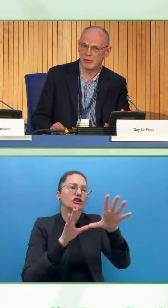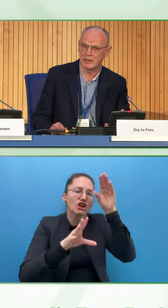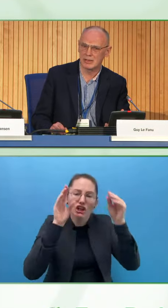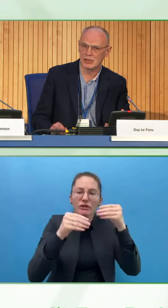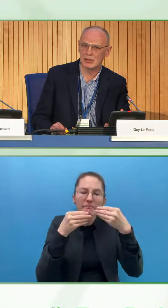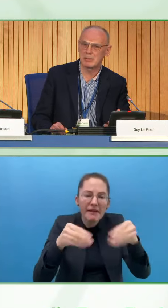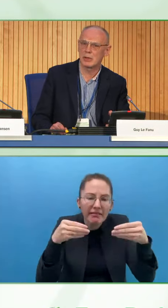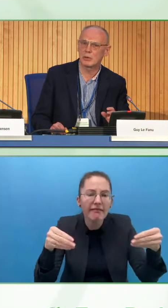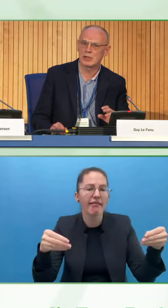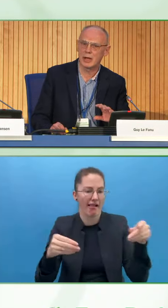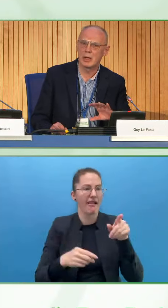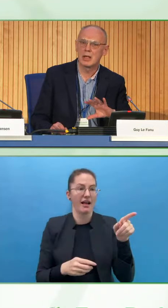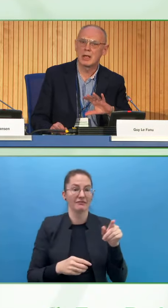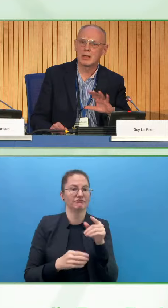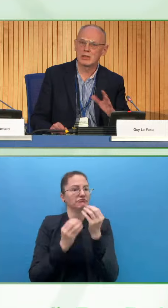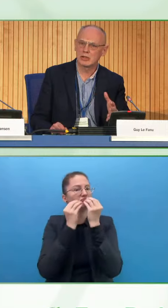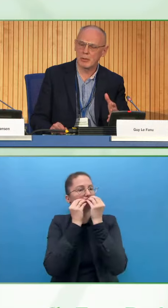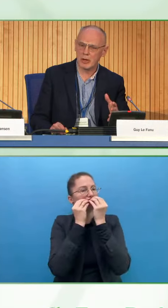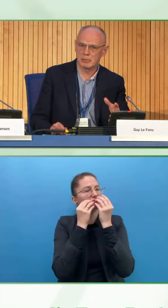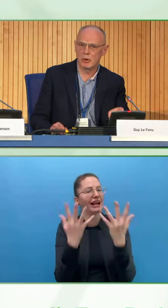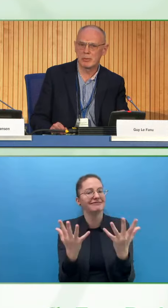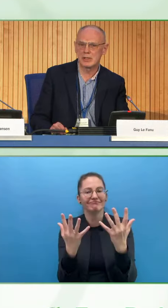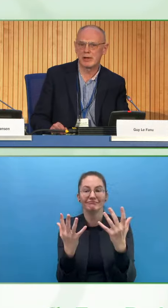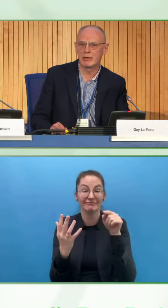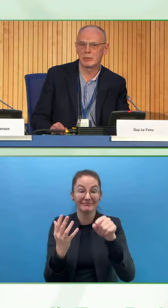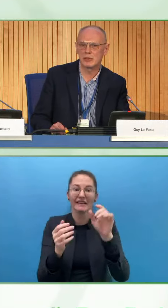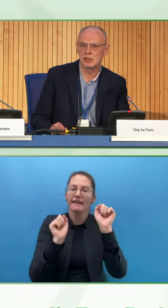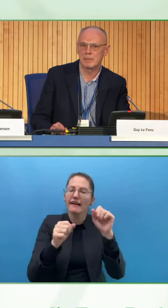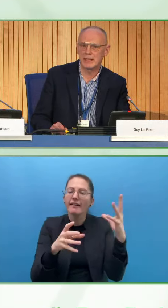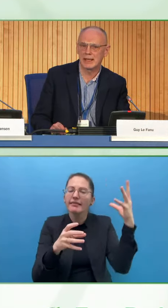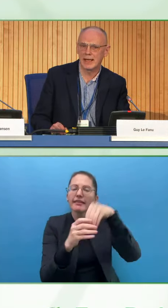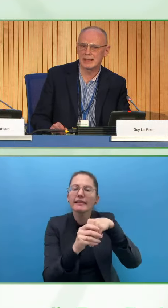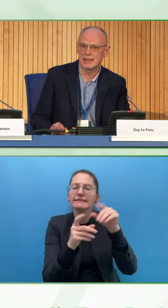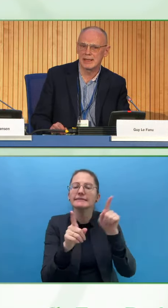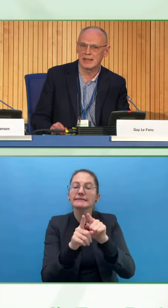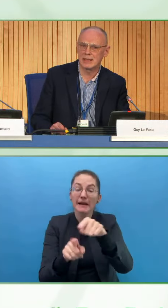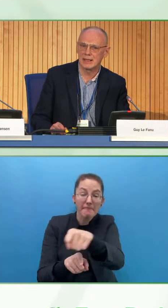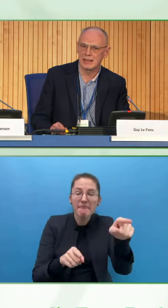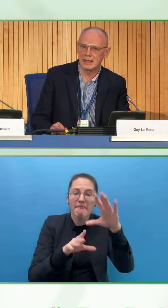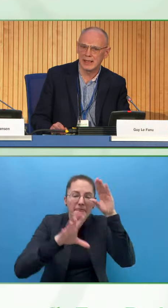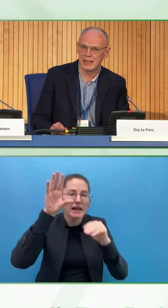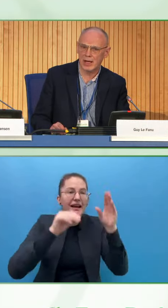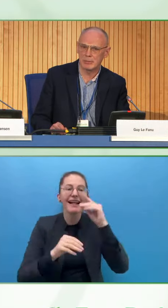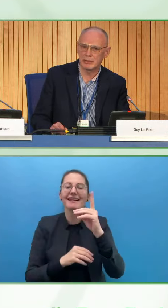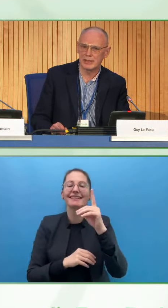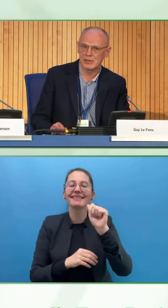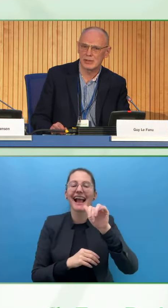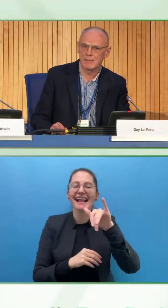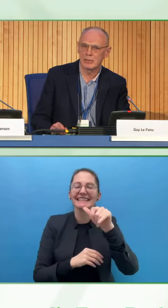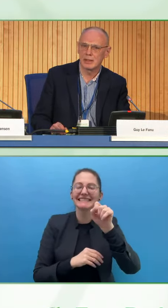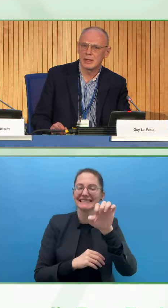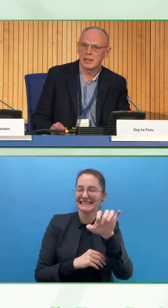for instance, but also so much more material which is being collected in e-libraries.